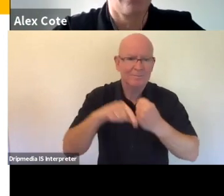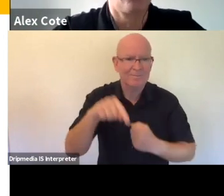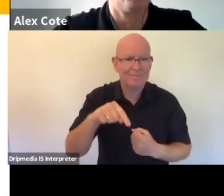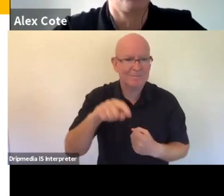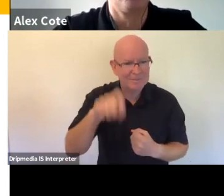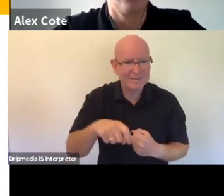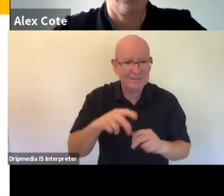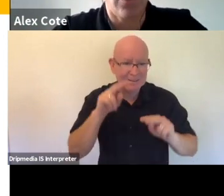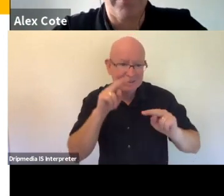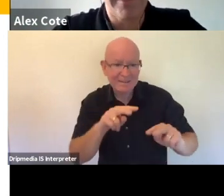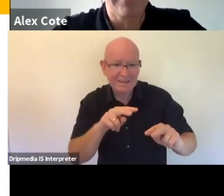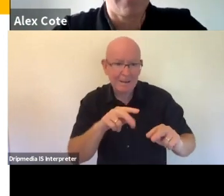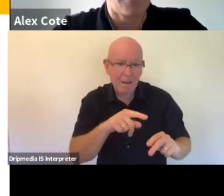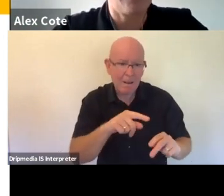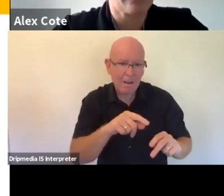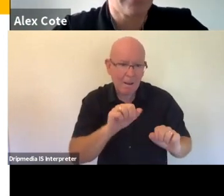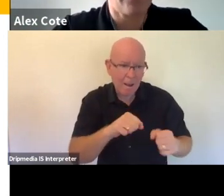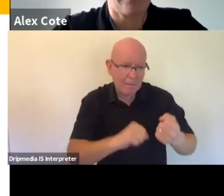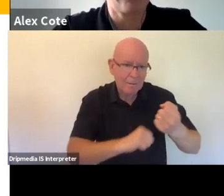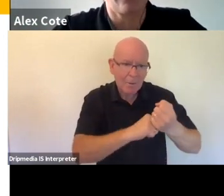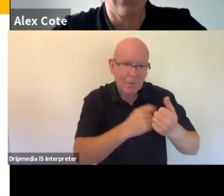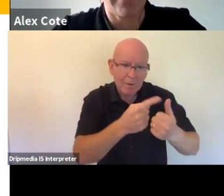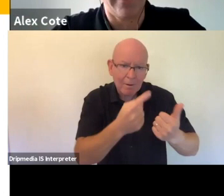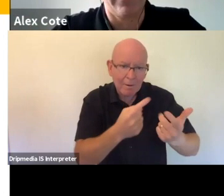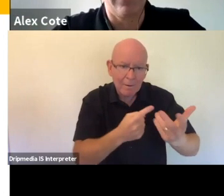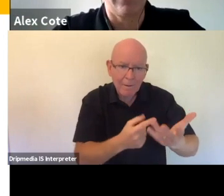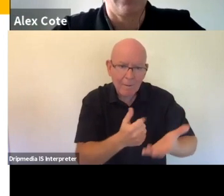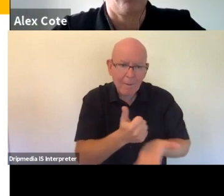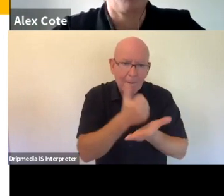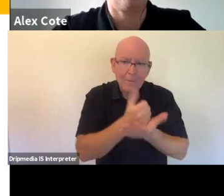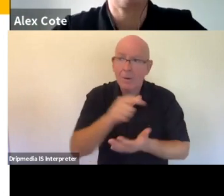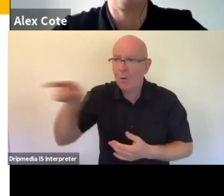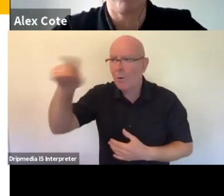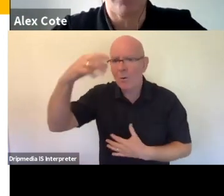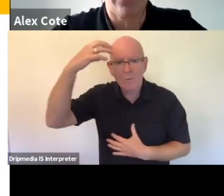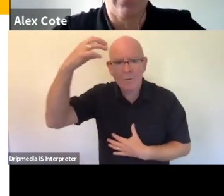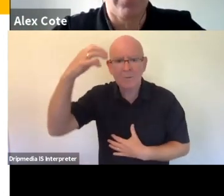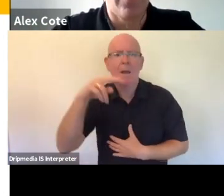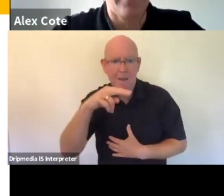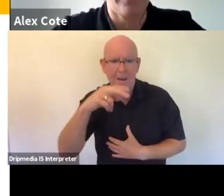are often complex and not carried out at local level. Which means that many persons with disabilities,